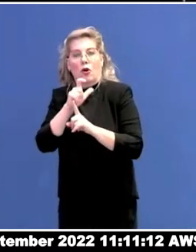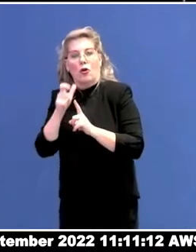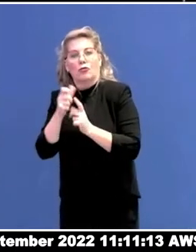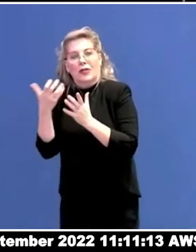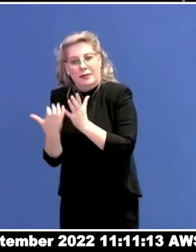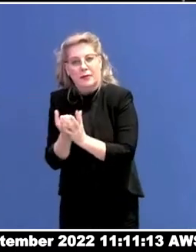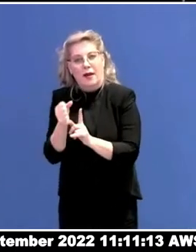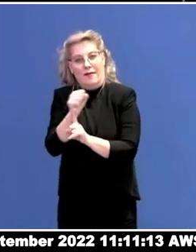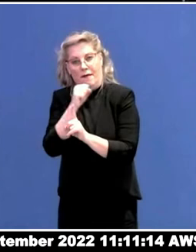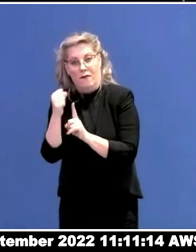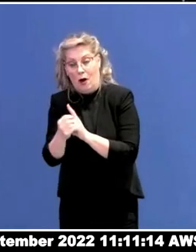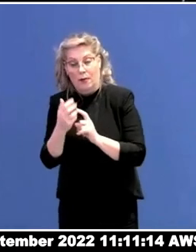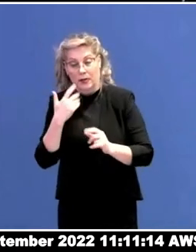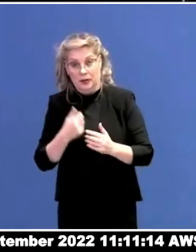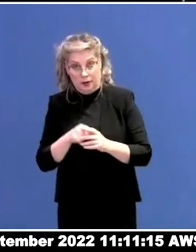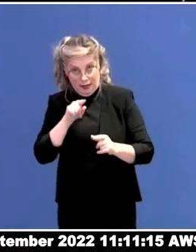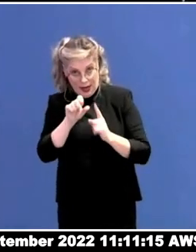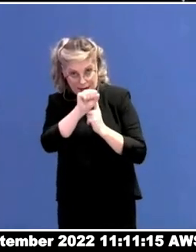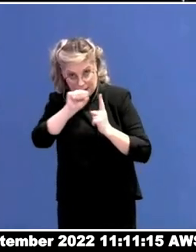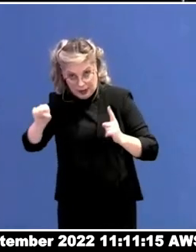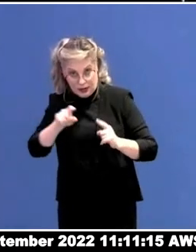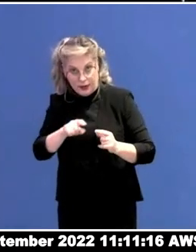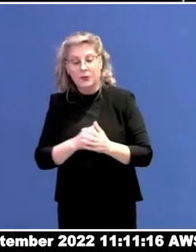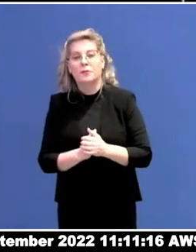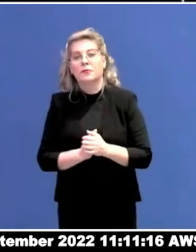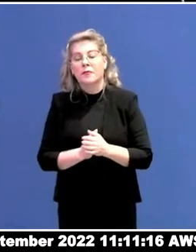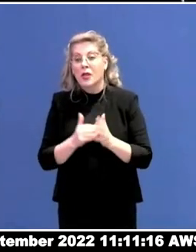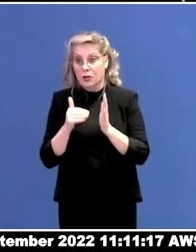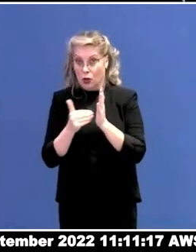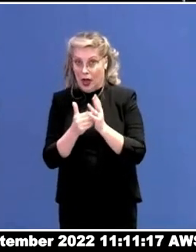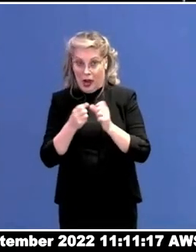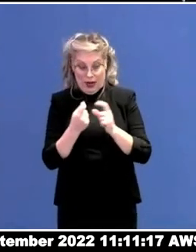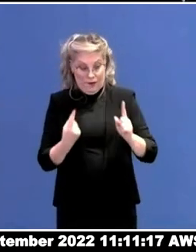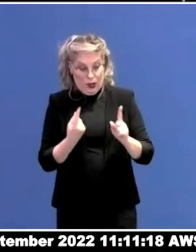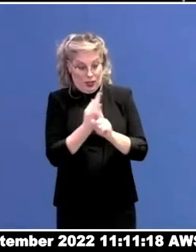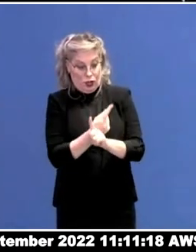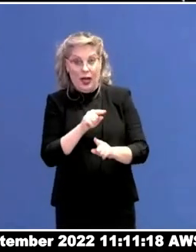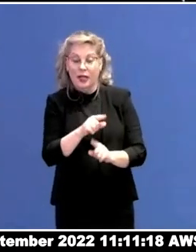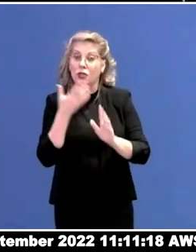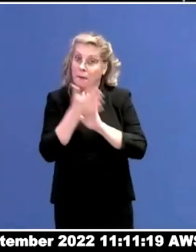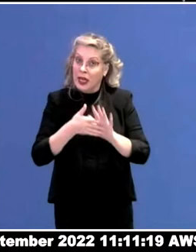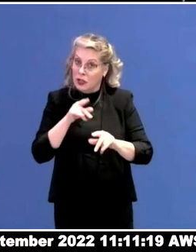correct? MS KRAKOUER: That's correct. MS McMAHON: Now, with that amendment being made is that statement otherwise true and correct? MS KRAKOUER: Yes, it is.